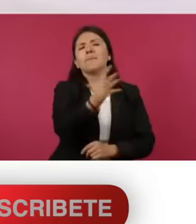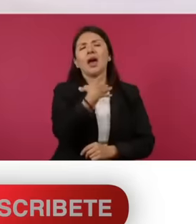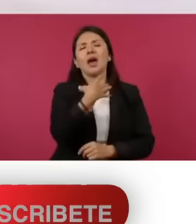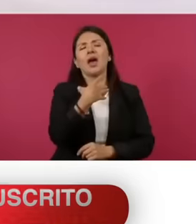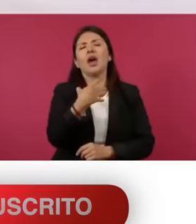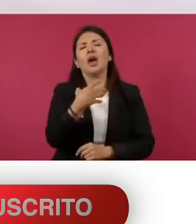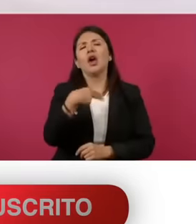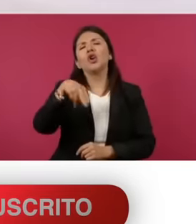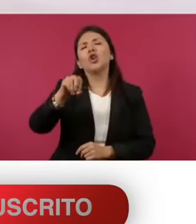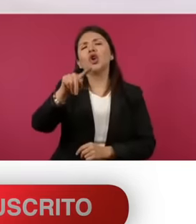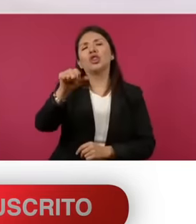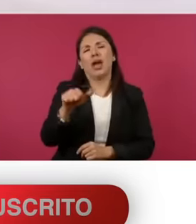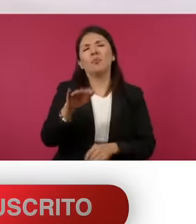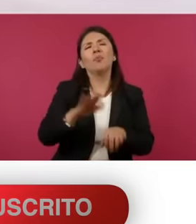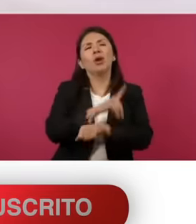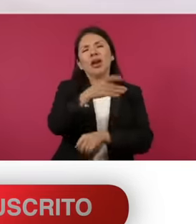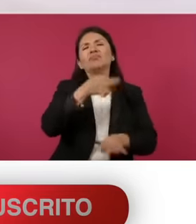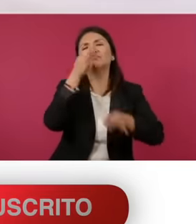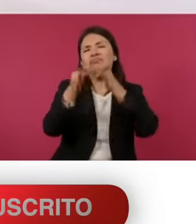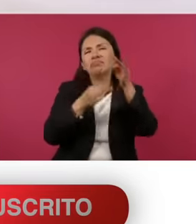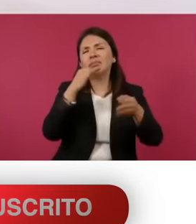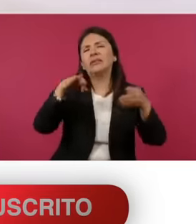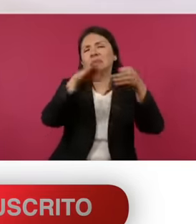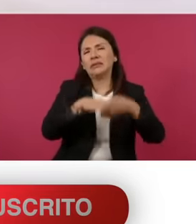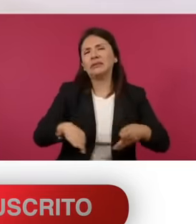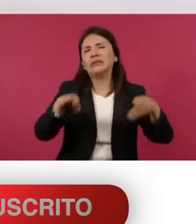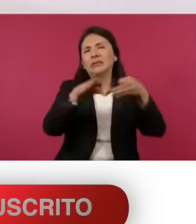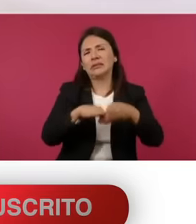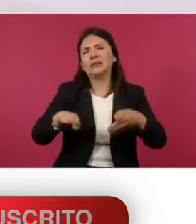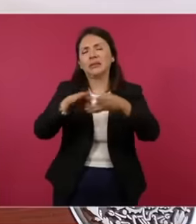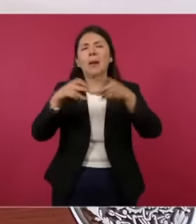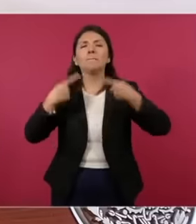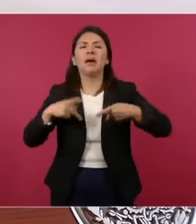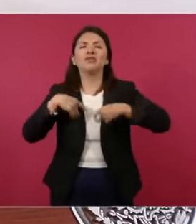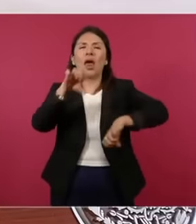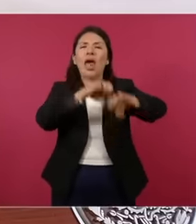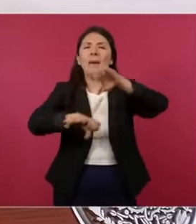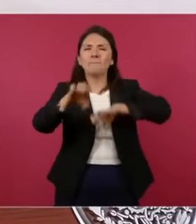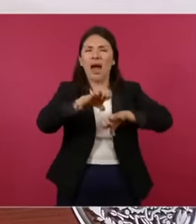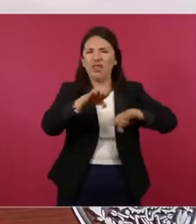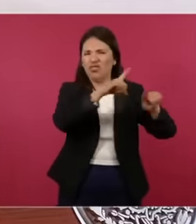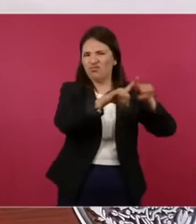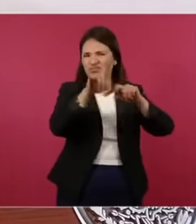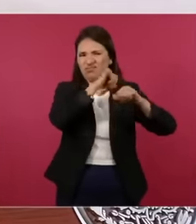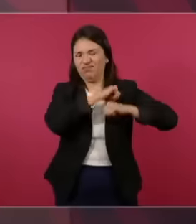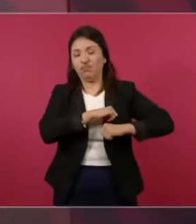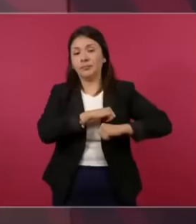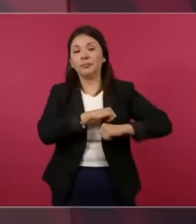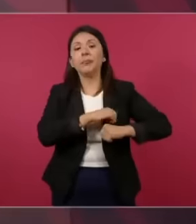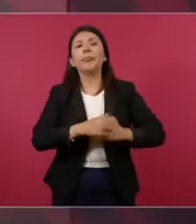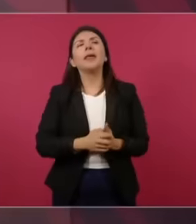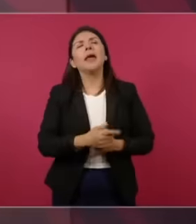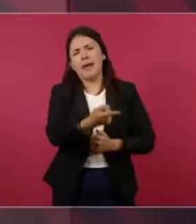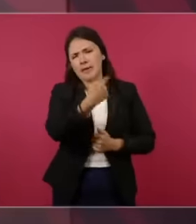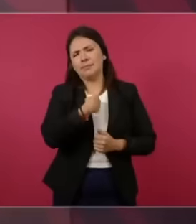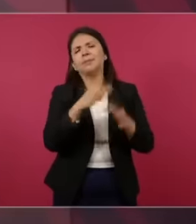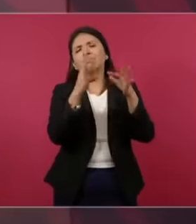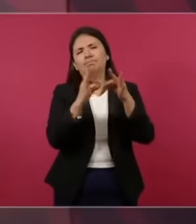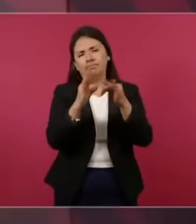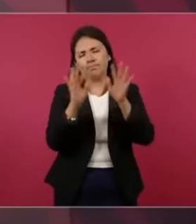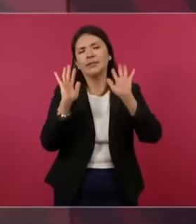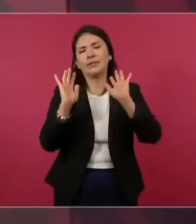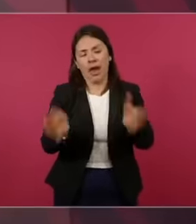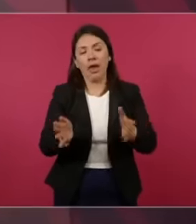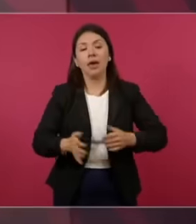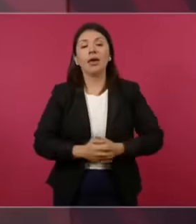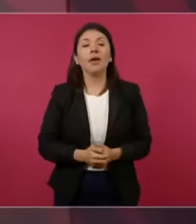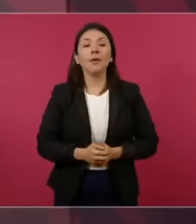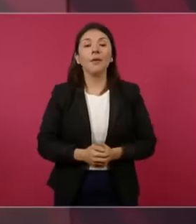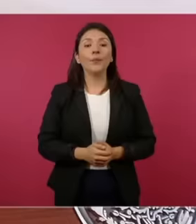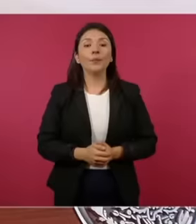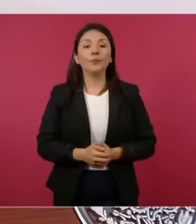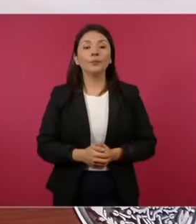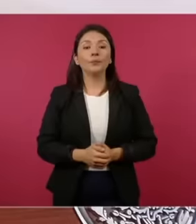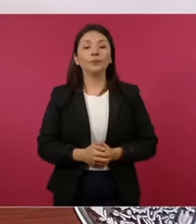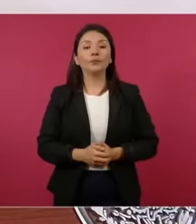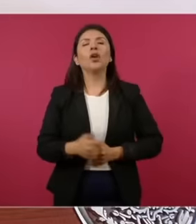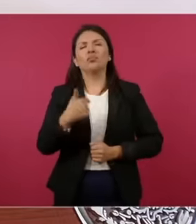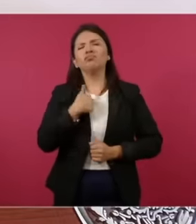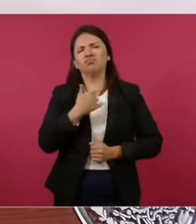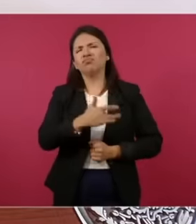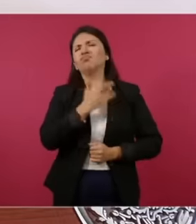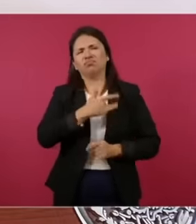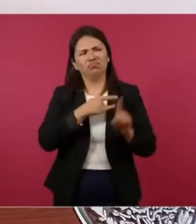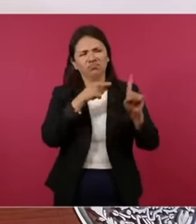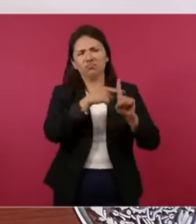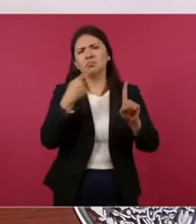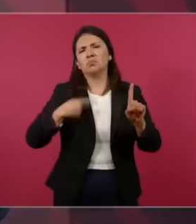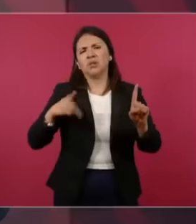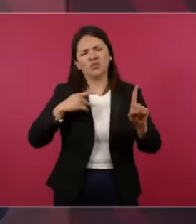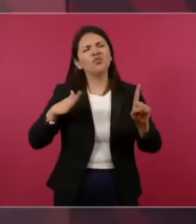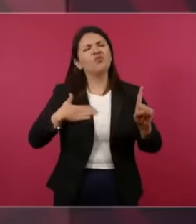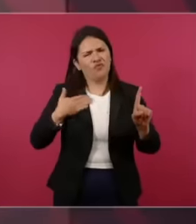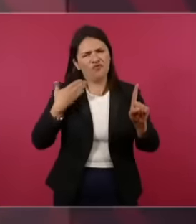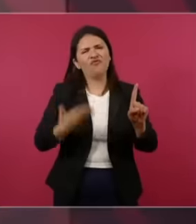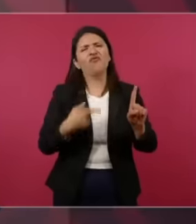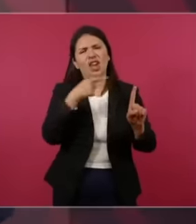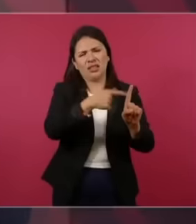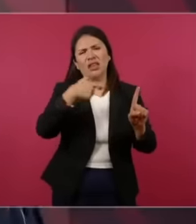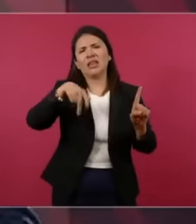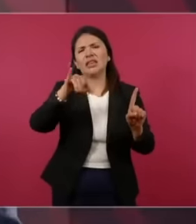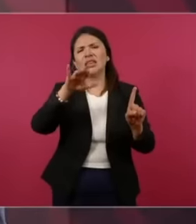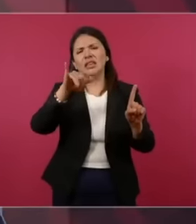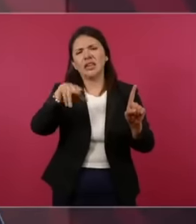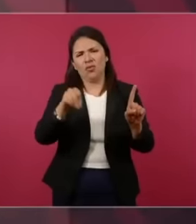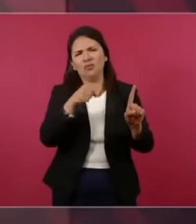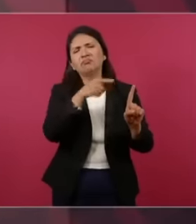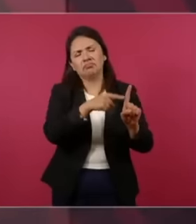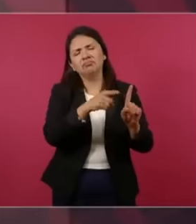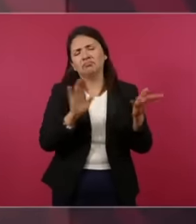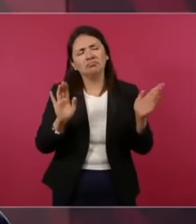constantly informs The ambassadors, this one already explained to me, I have confidence in Kirin S to